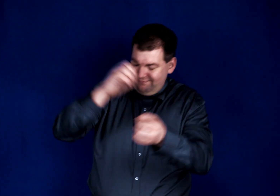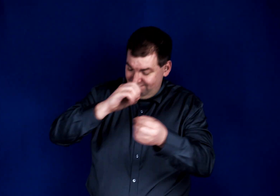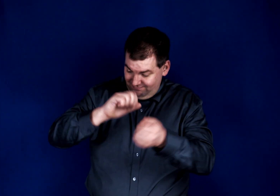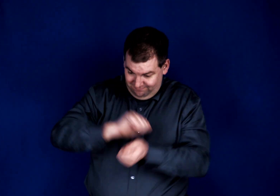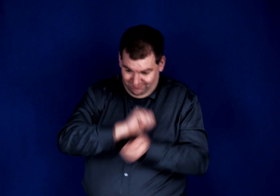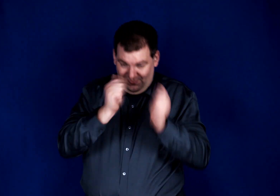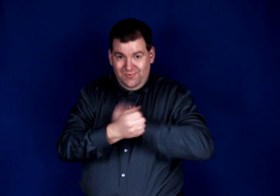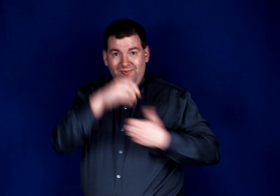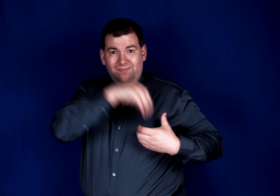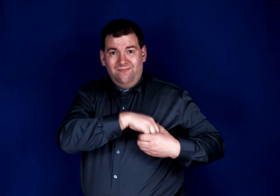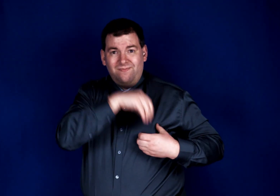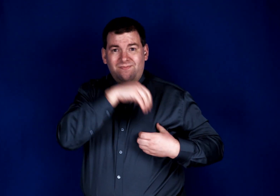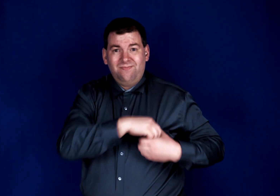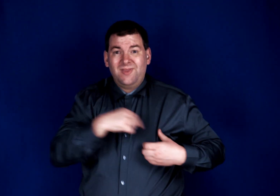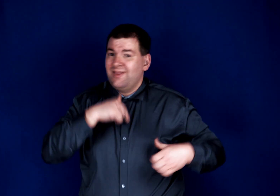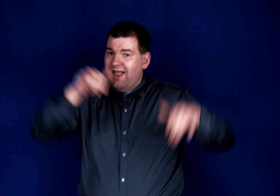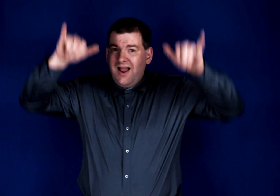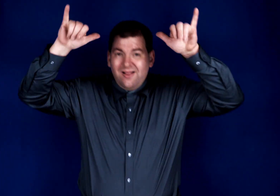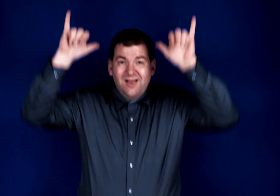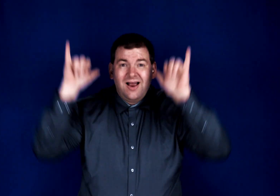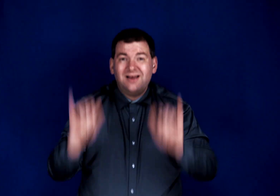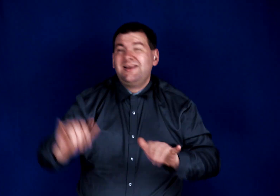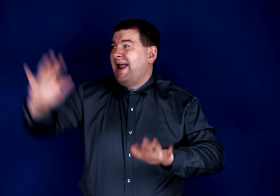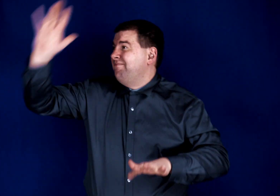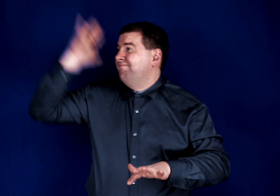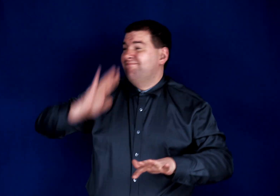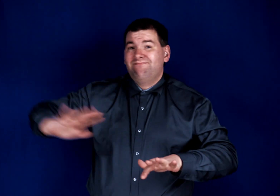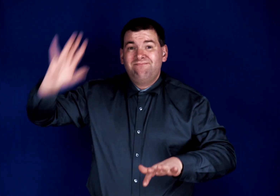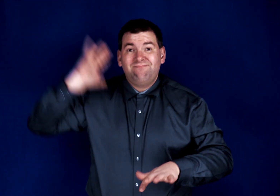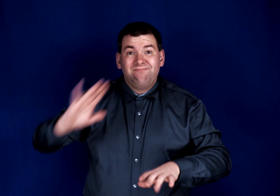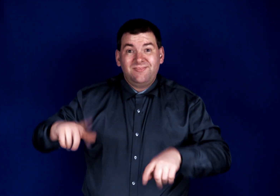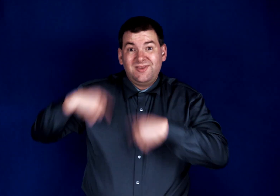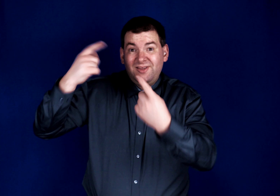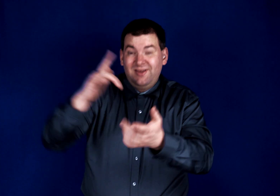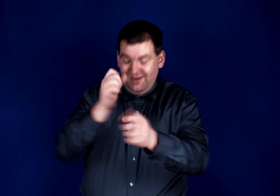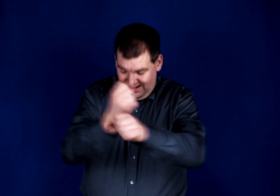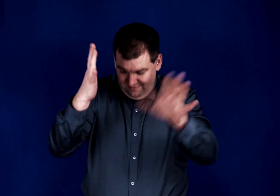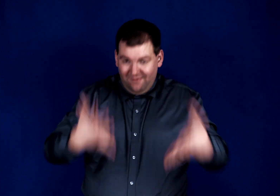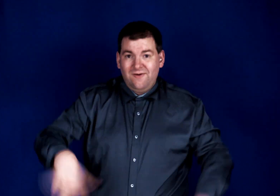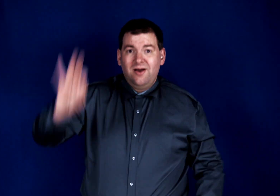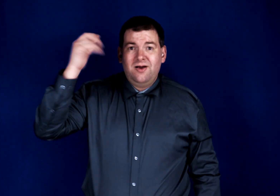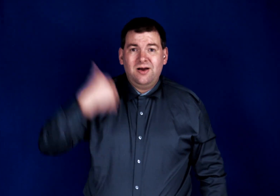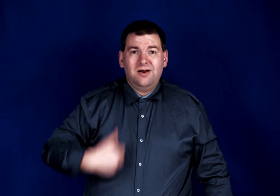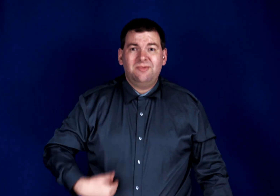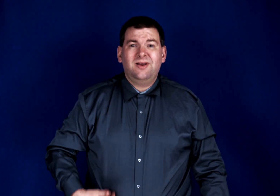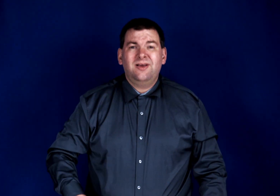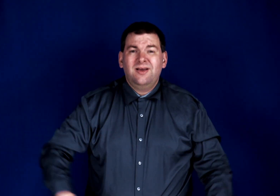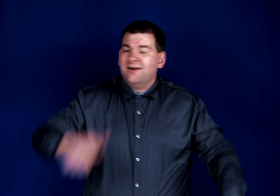change in me. Not the same ever since the Savior found me.